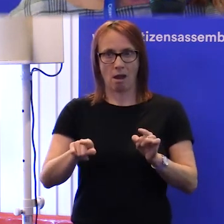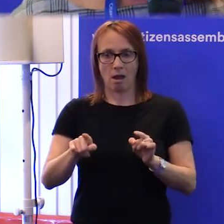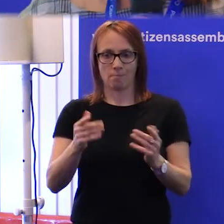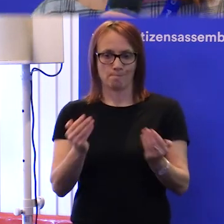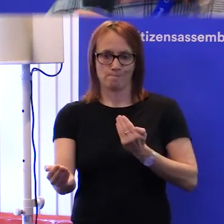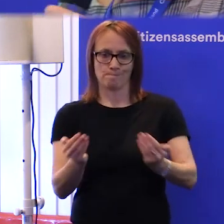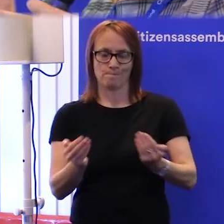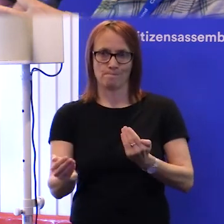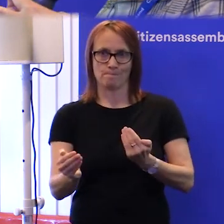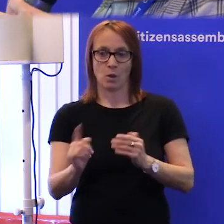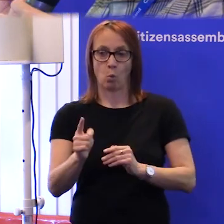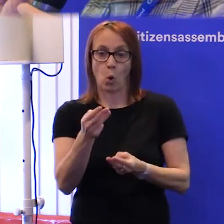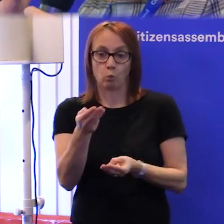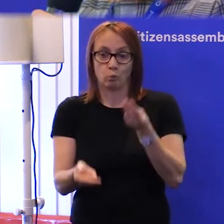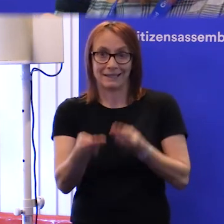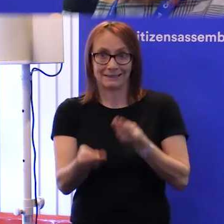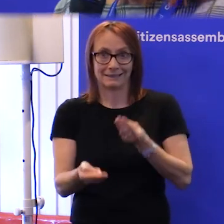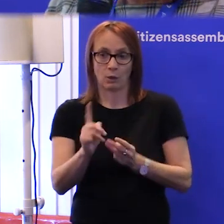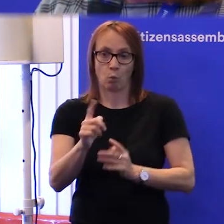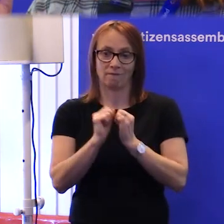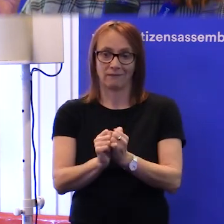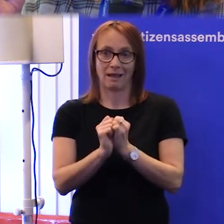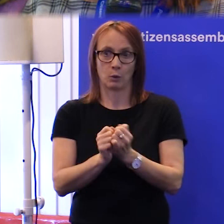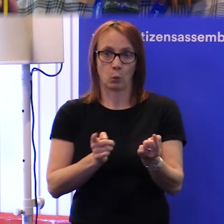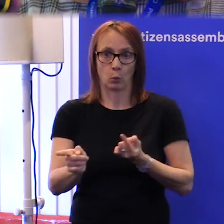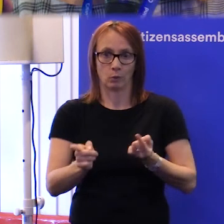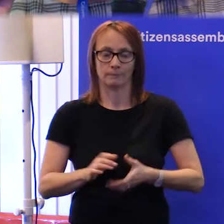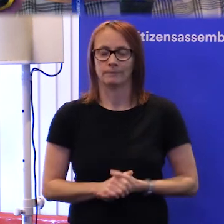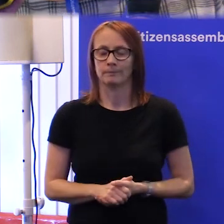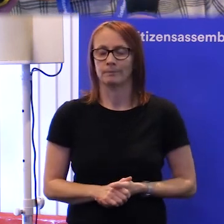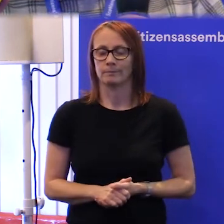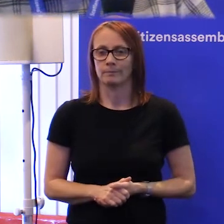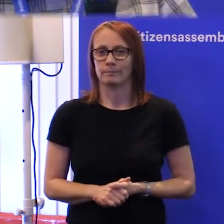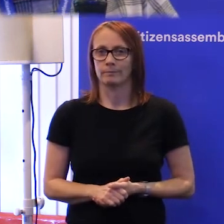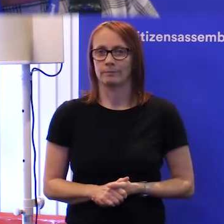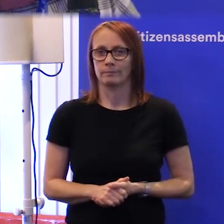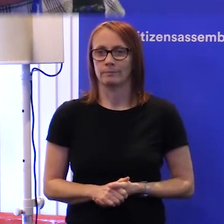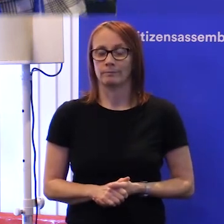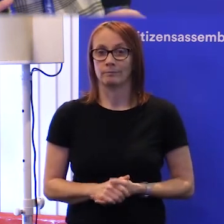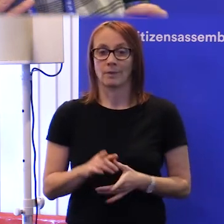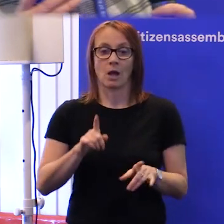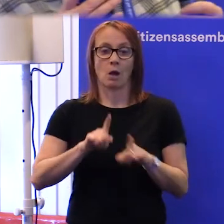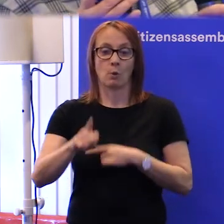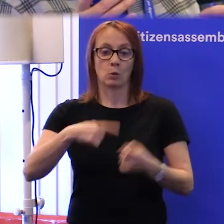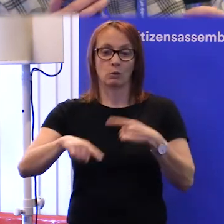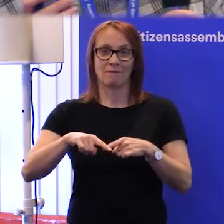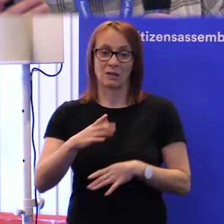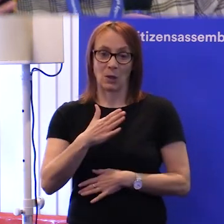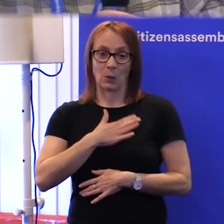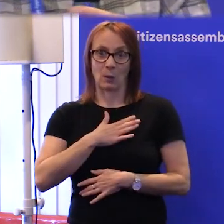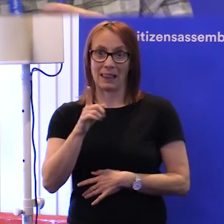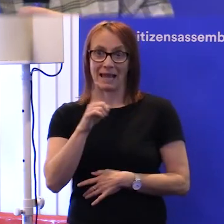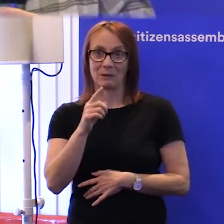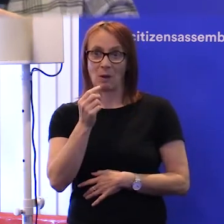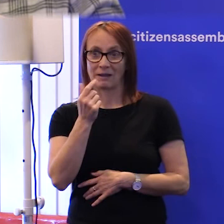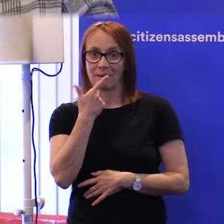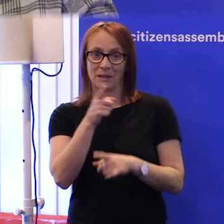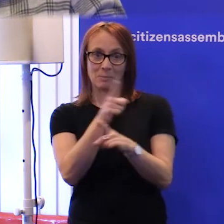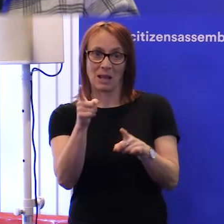different types of evidence and most of us like to be liked you know most of us